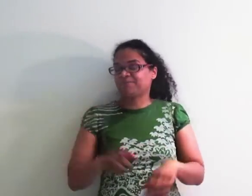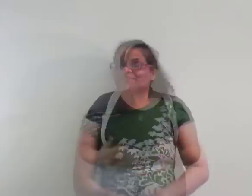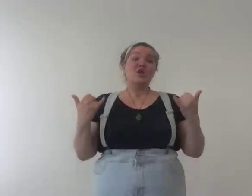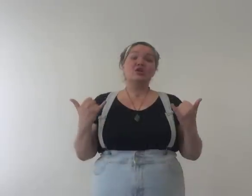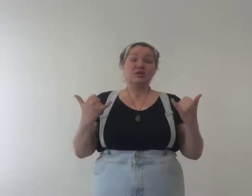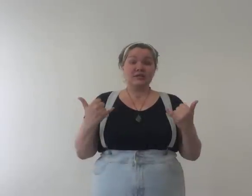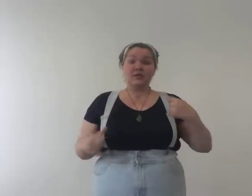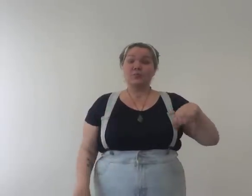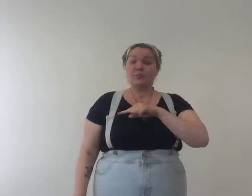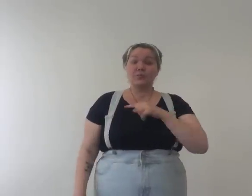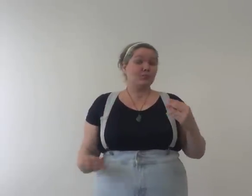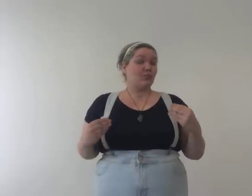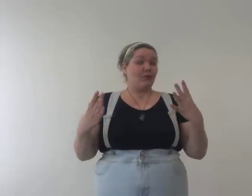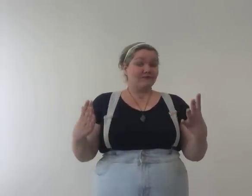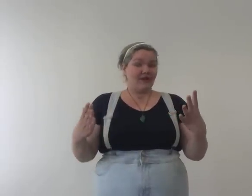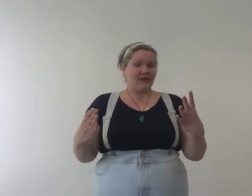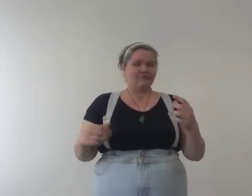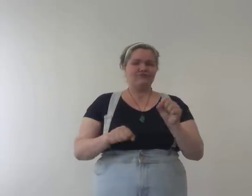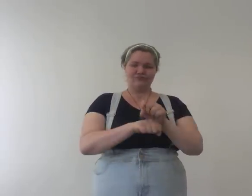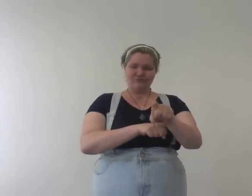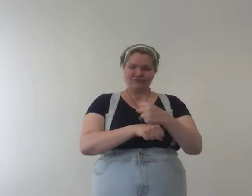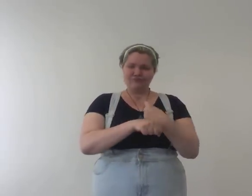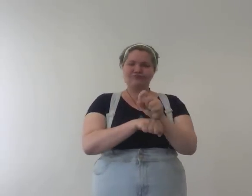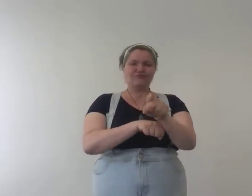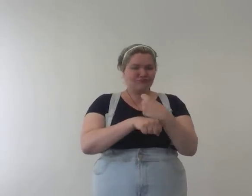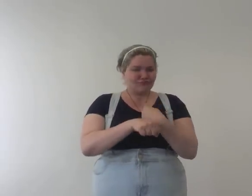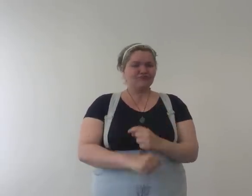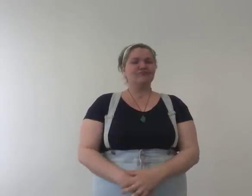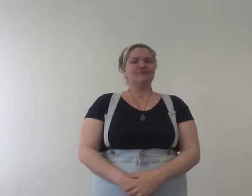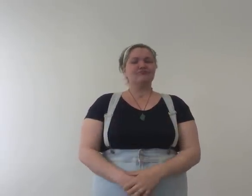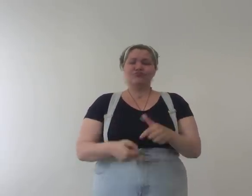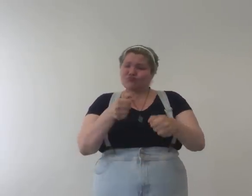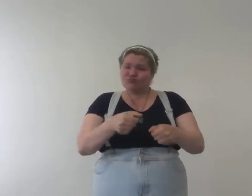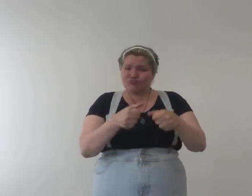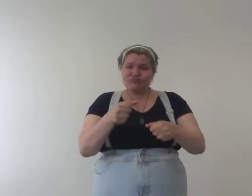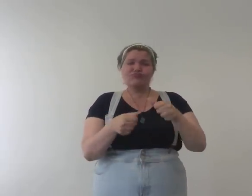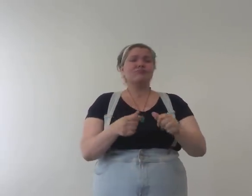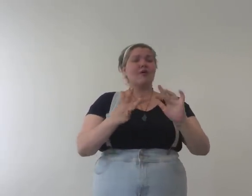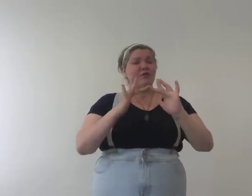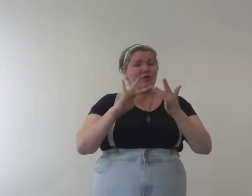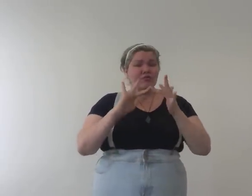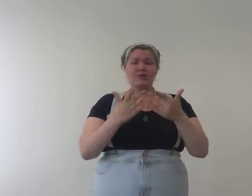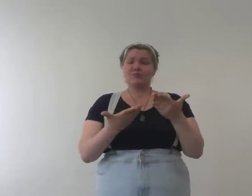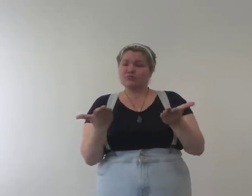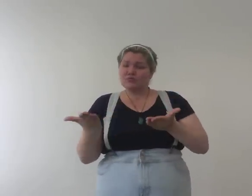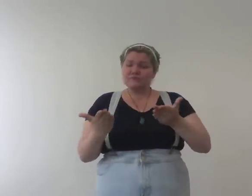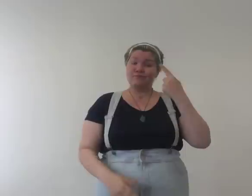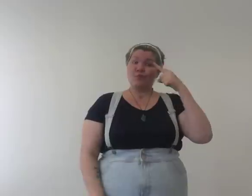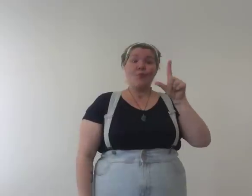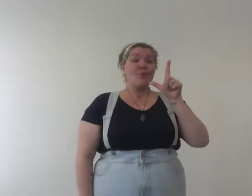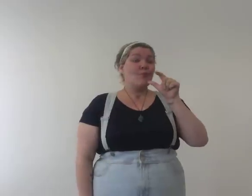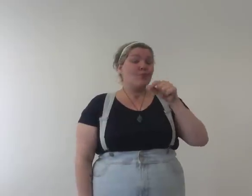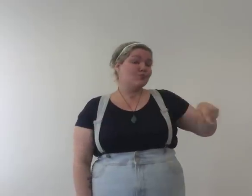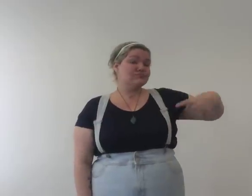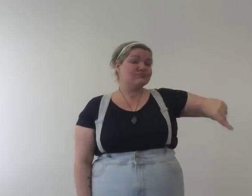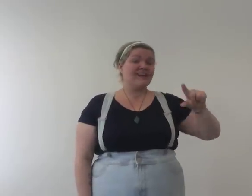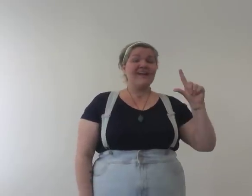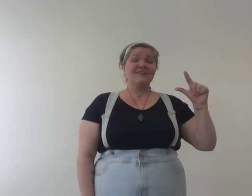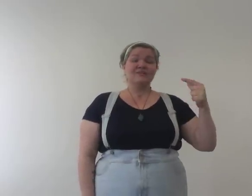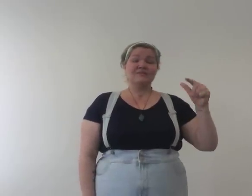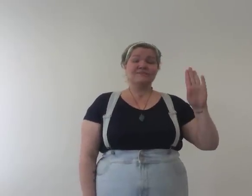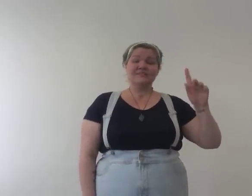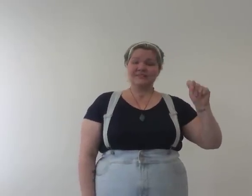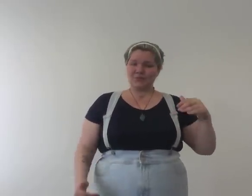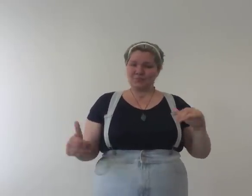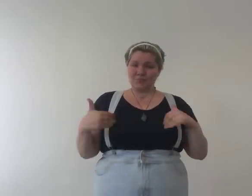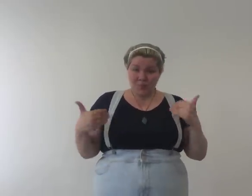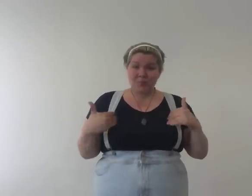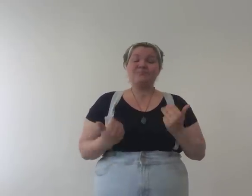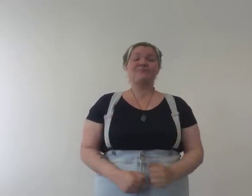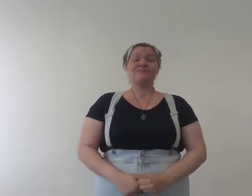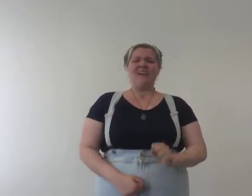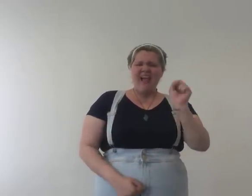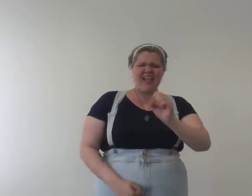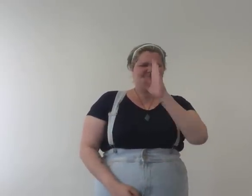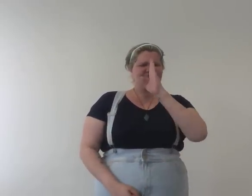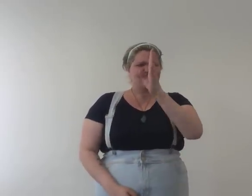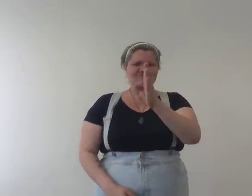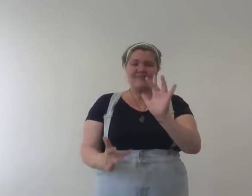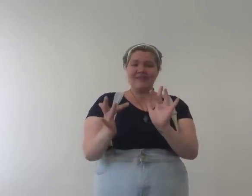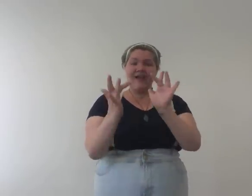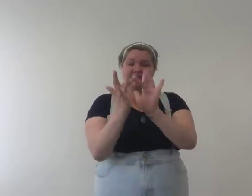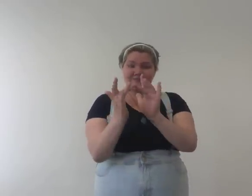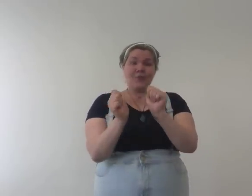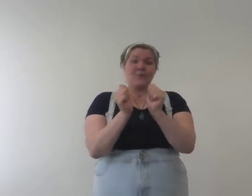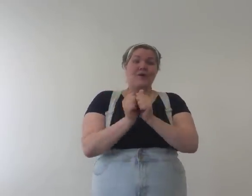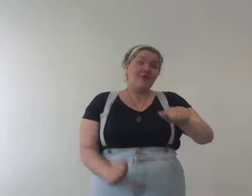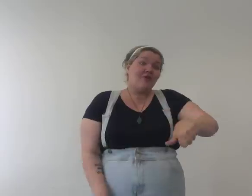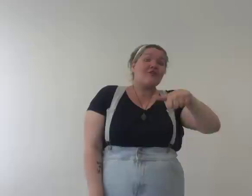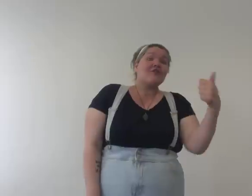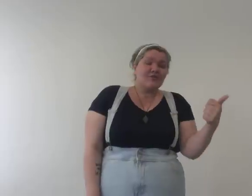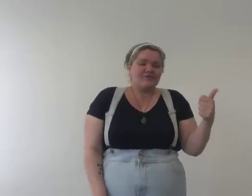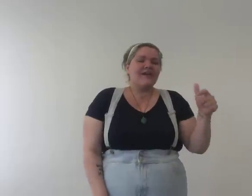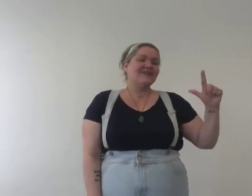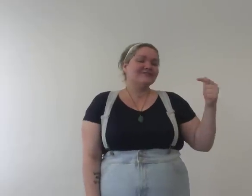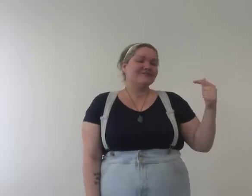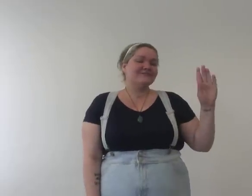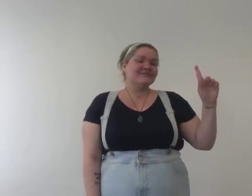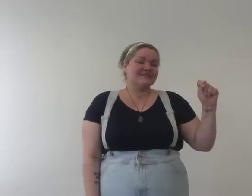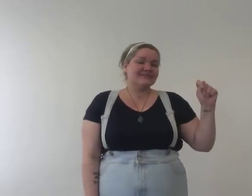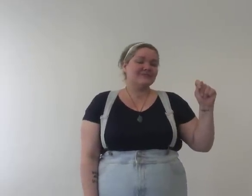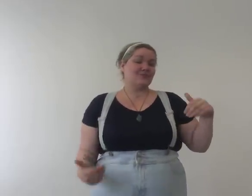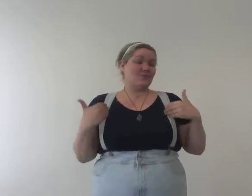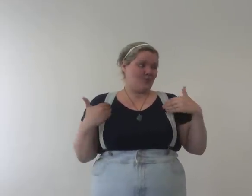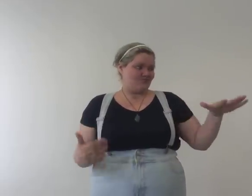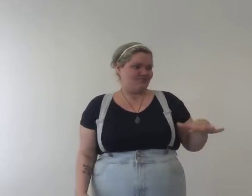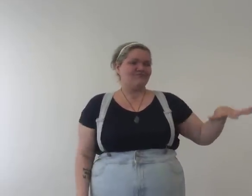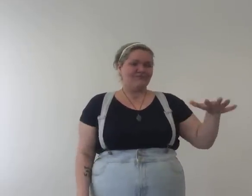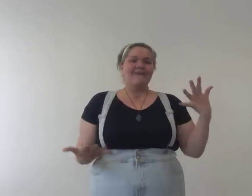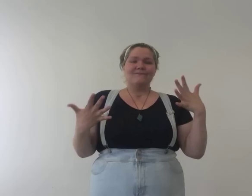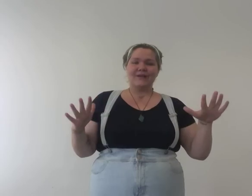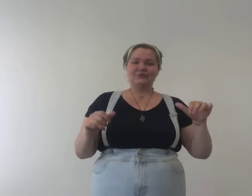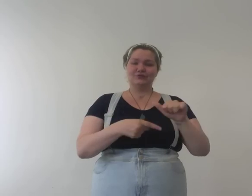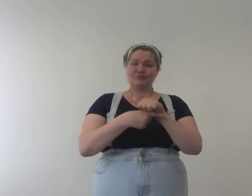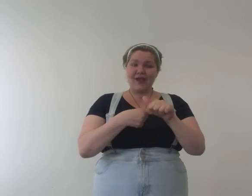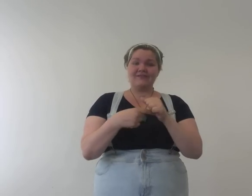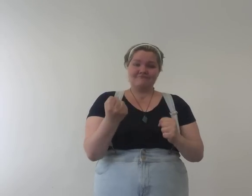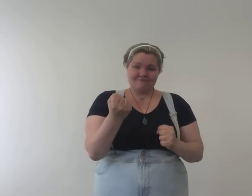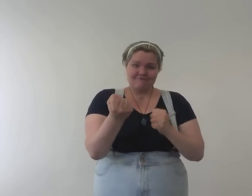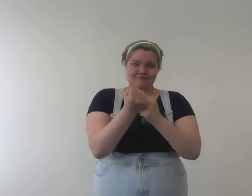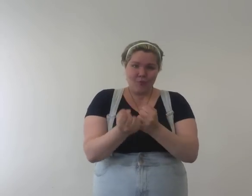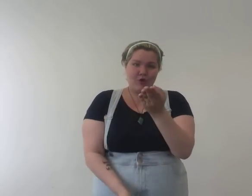Currently, we provide instant messaging, text messaging and online services for LGBT youth where you connect directly with trained LGBT youth who can support you.